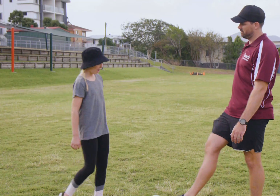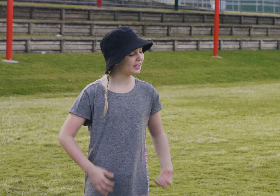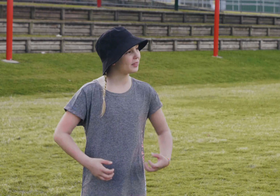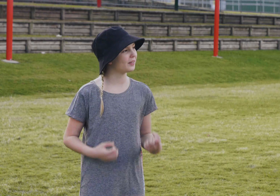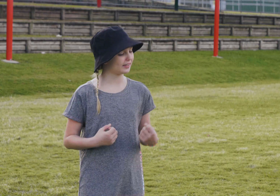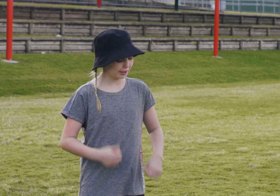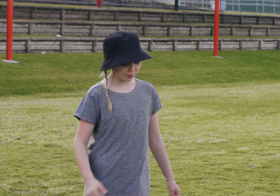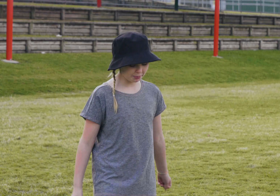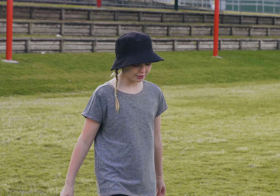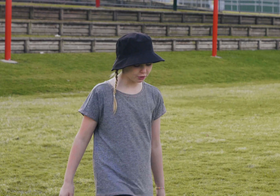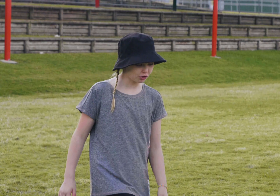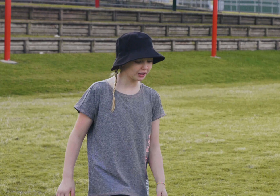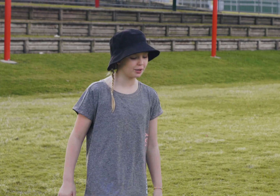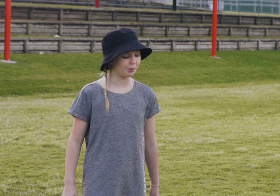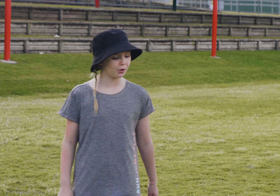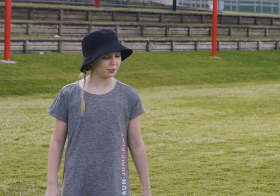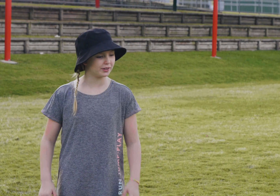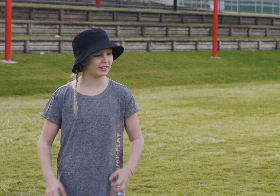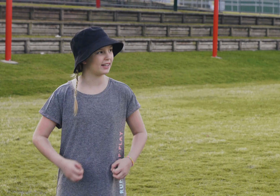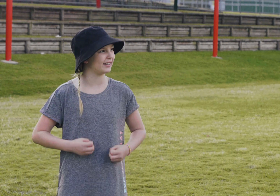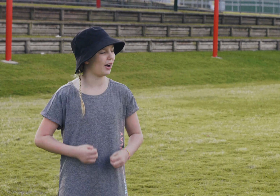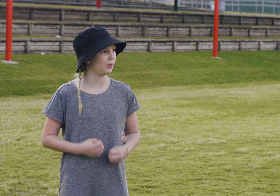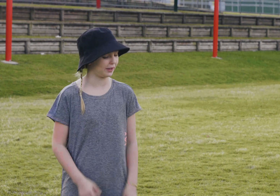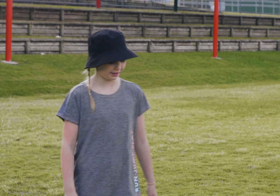To keep your muscles strong, and your bones nice and healthy.